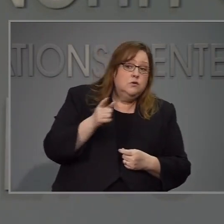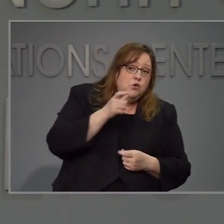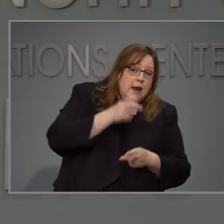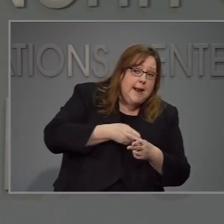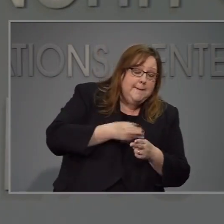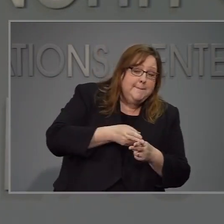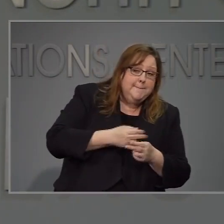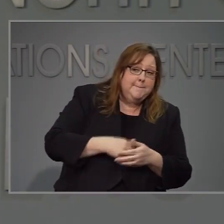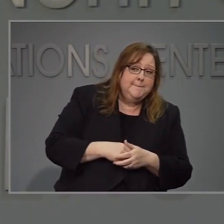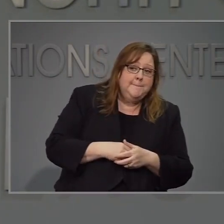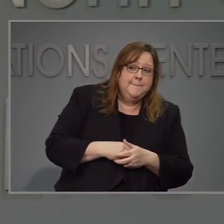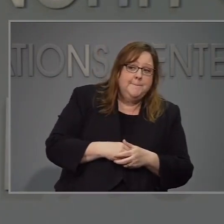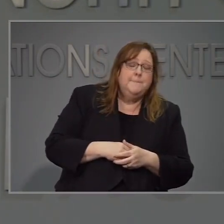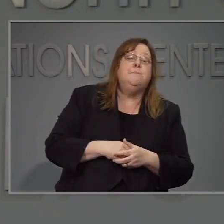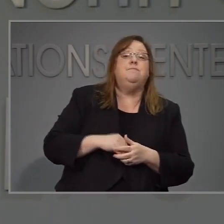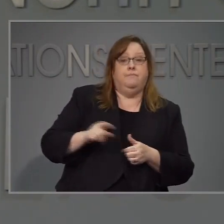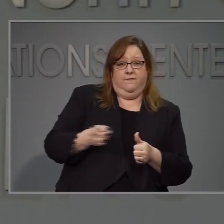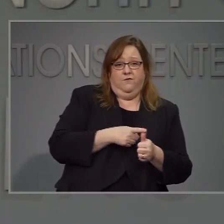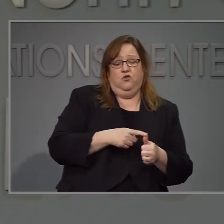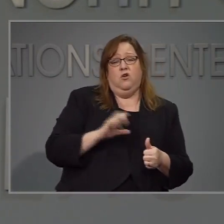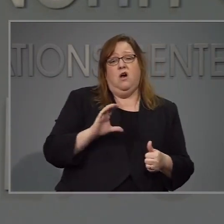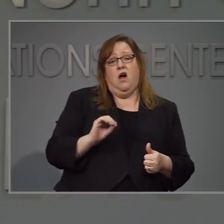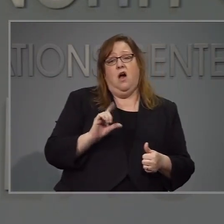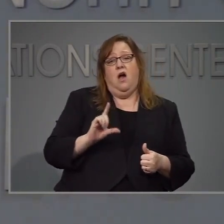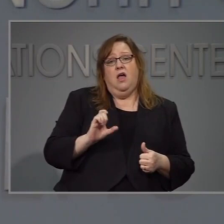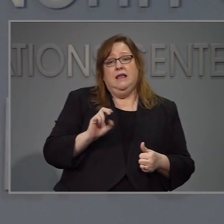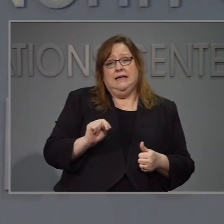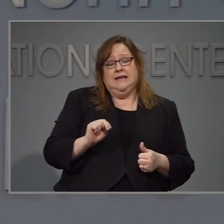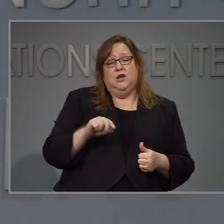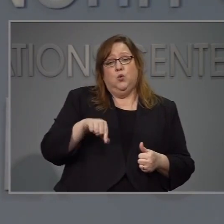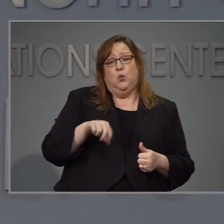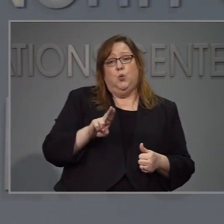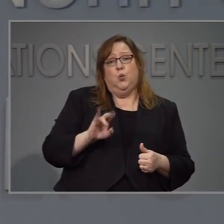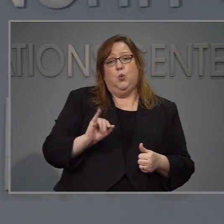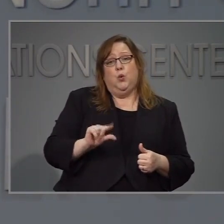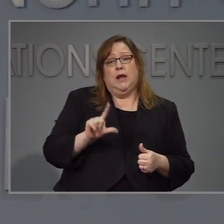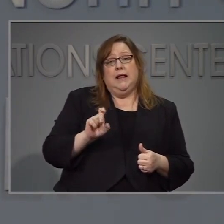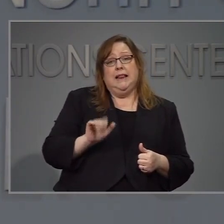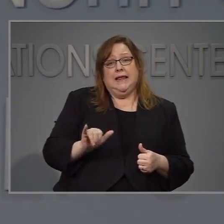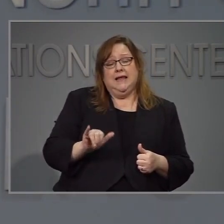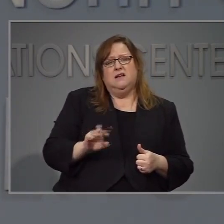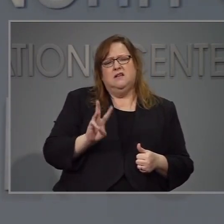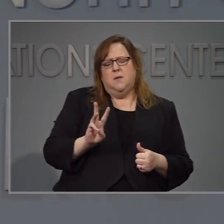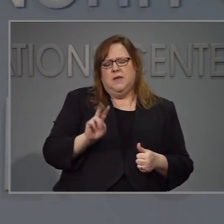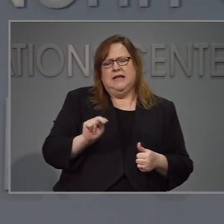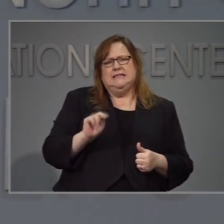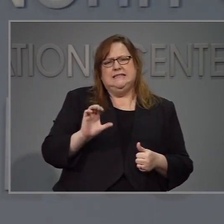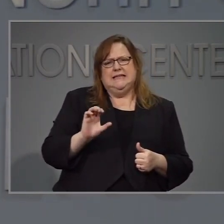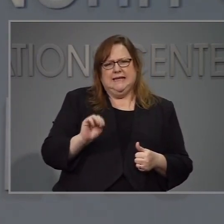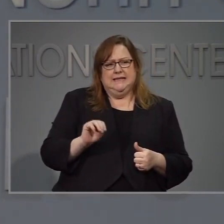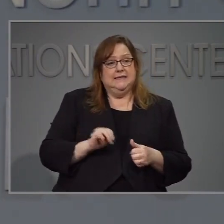YOU COULD IDENTIFY YOURSELF AND YOUR ORGANIZATION WHEN YOU CALL